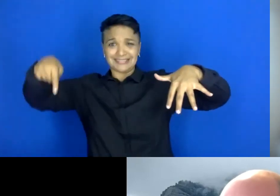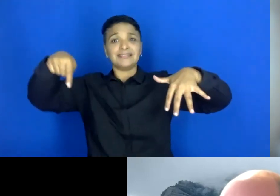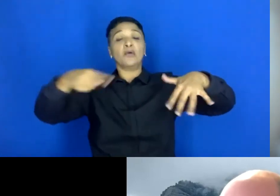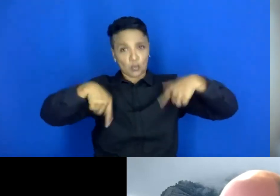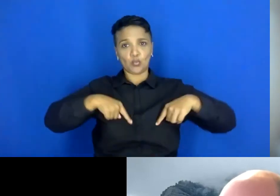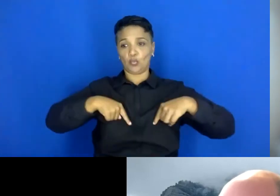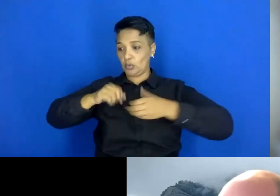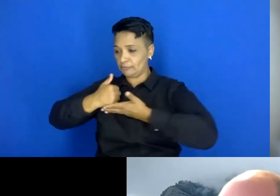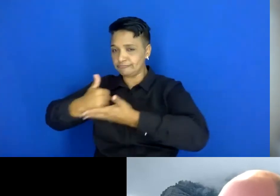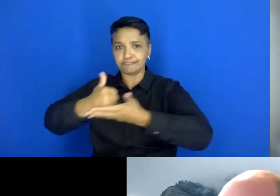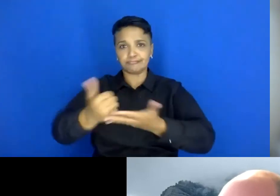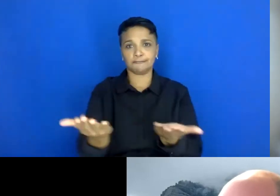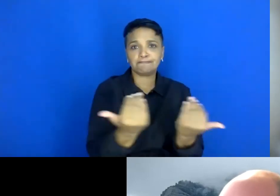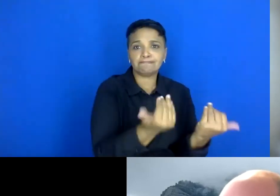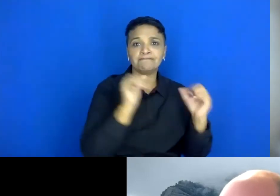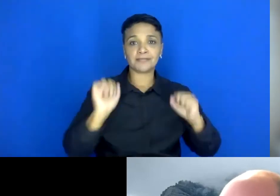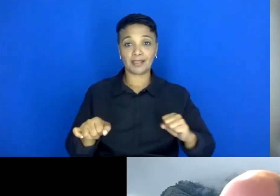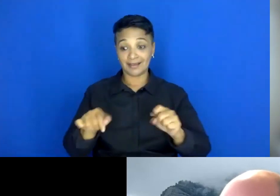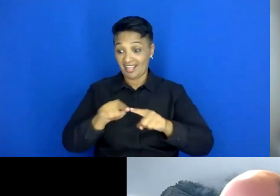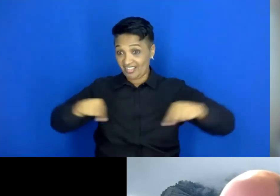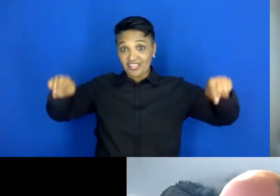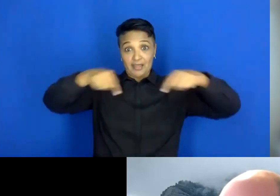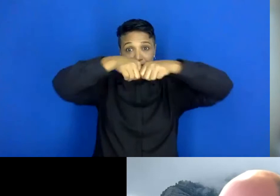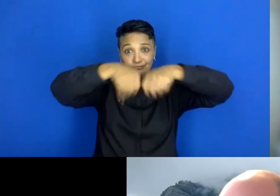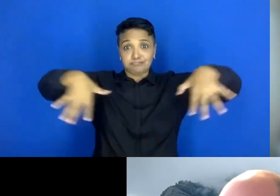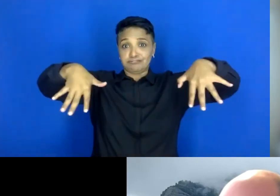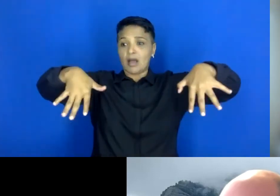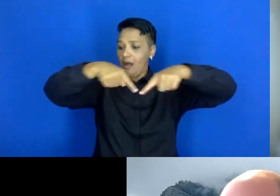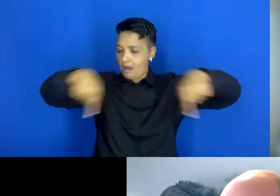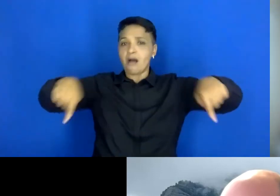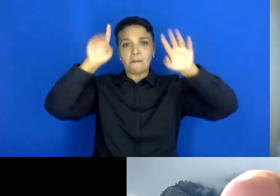and to ensure that their voices are their authentic voices are represented and and not to